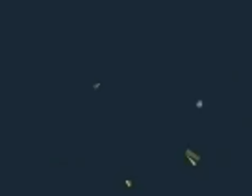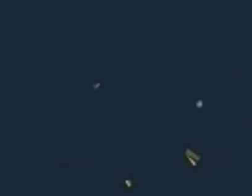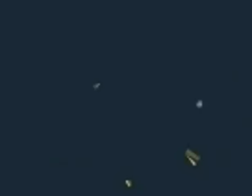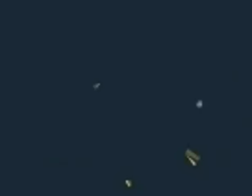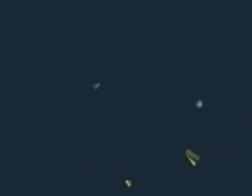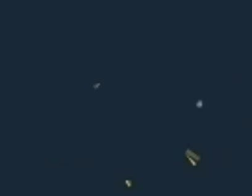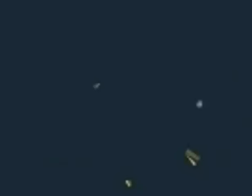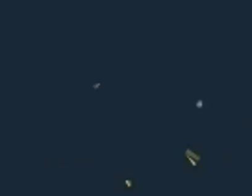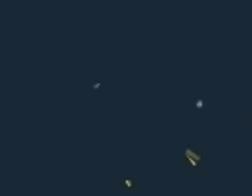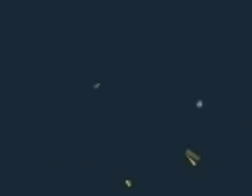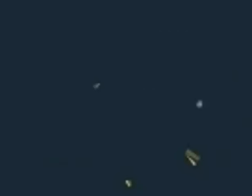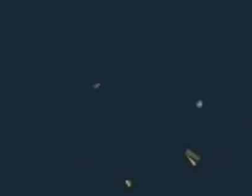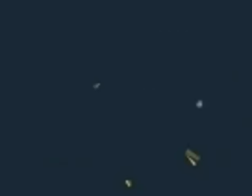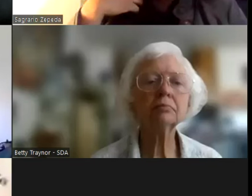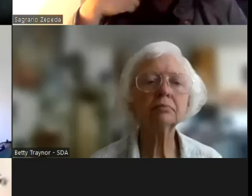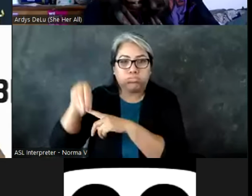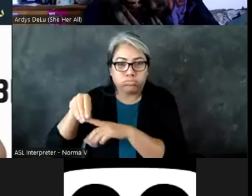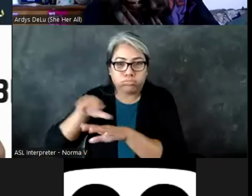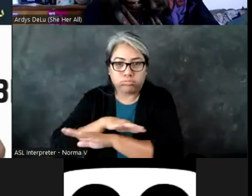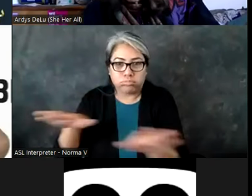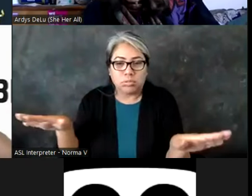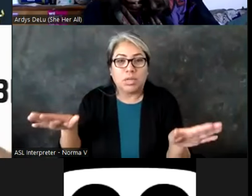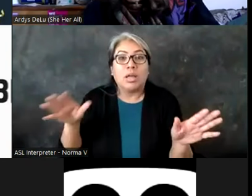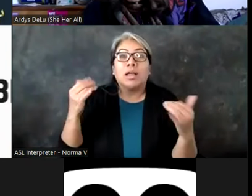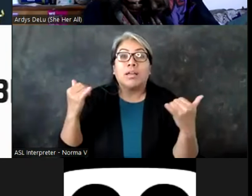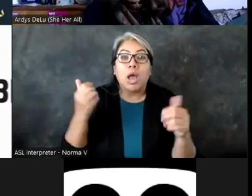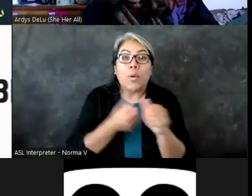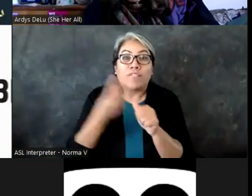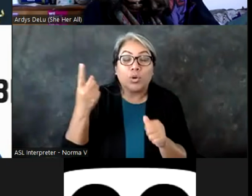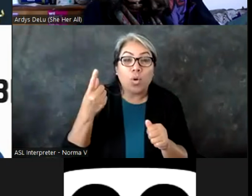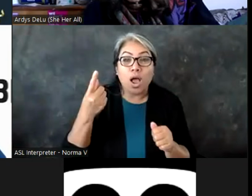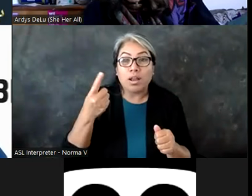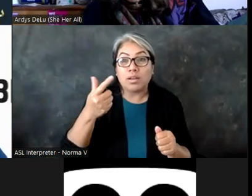sure to pass that on when you see it. So before we go, I'm